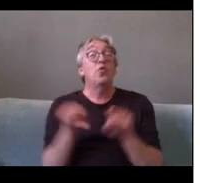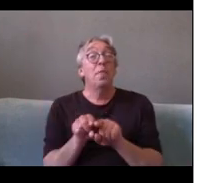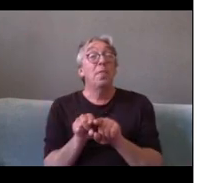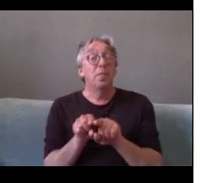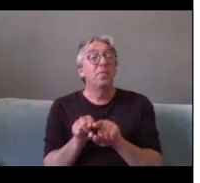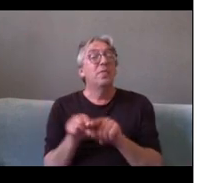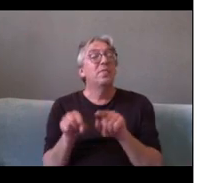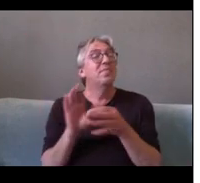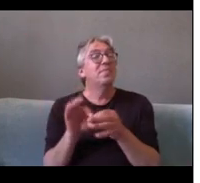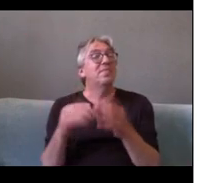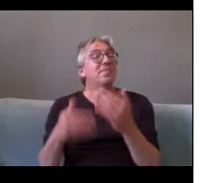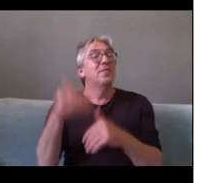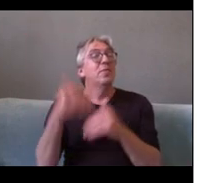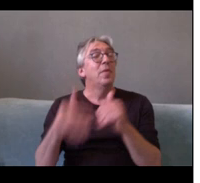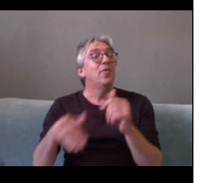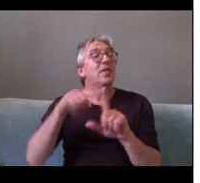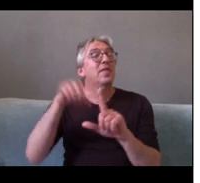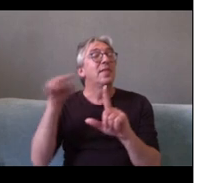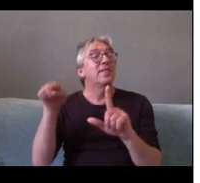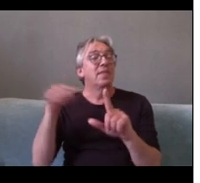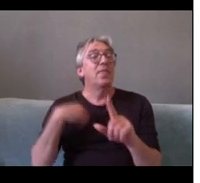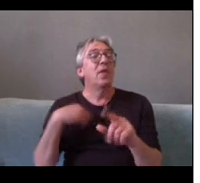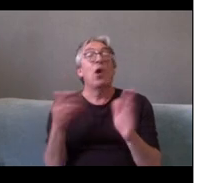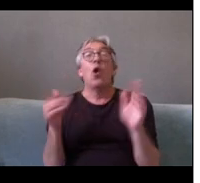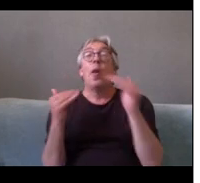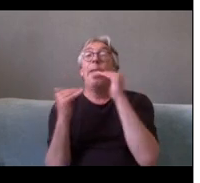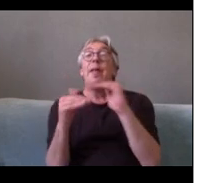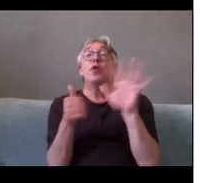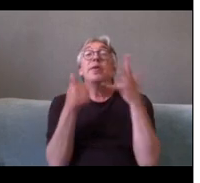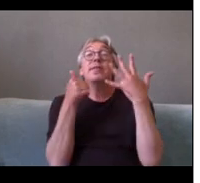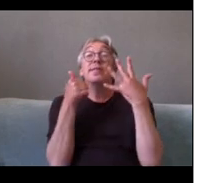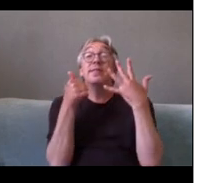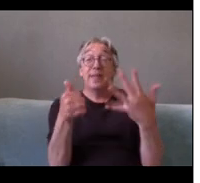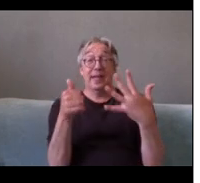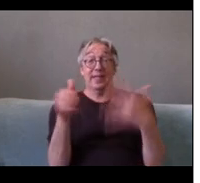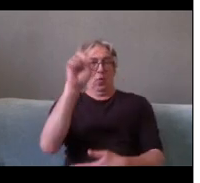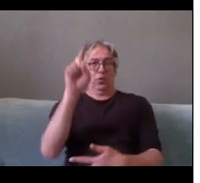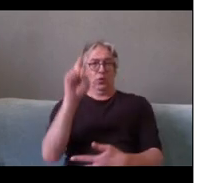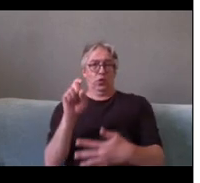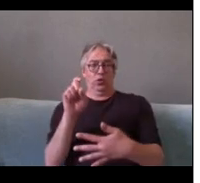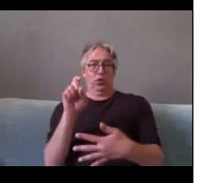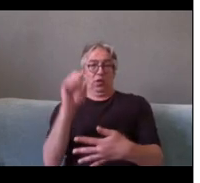A short set of six questions was used in the living conditions survey.